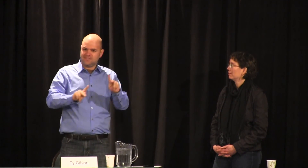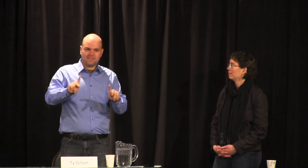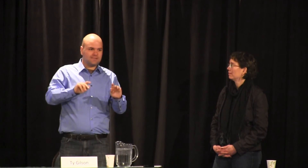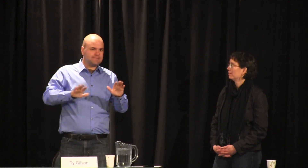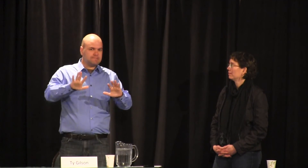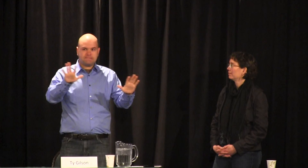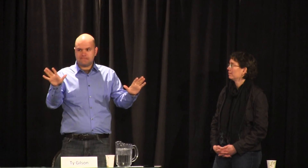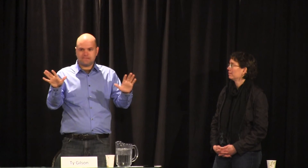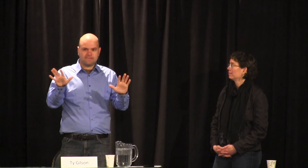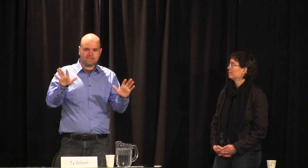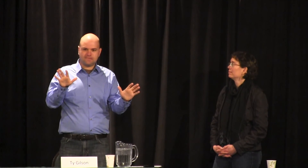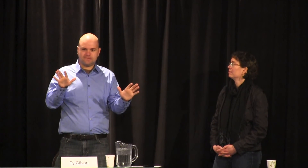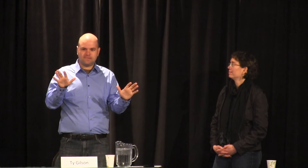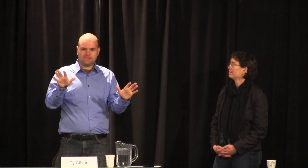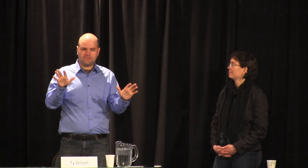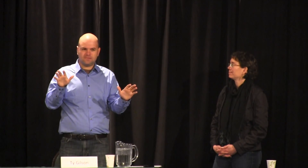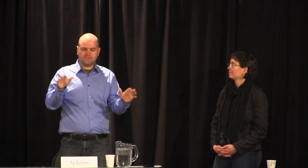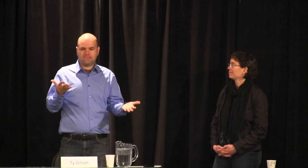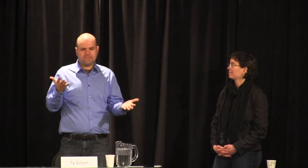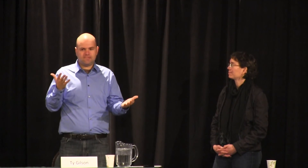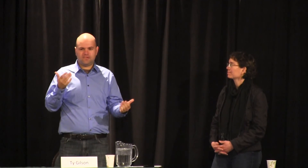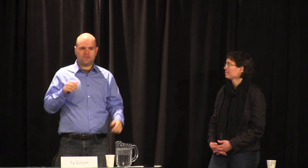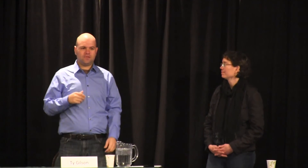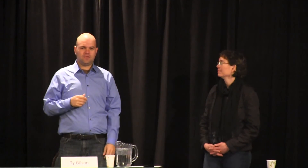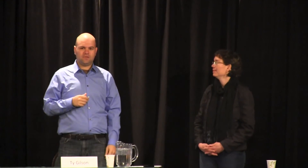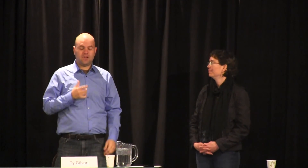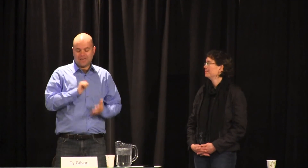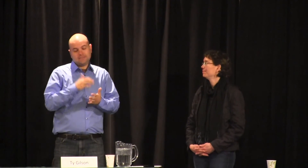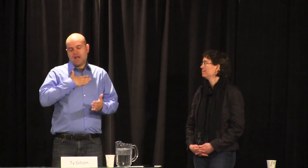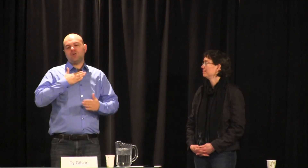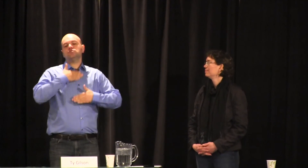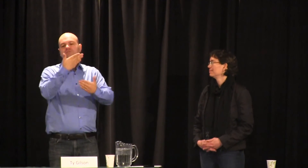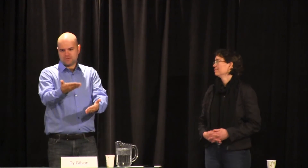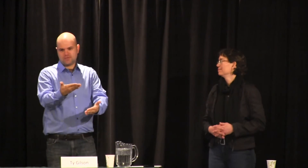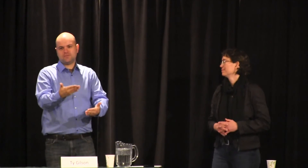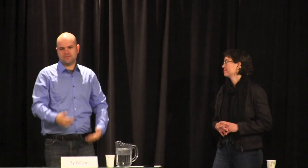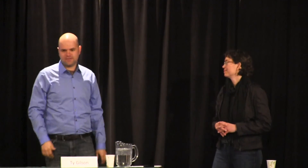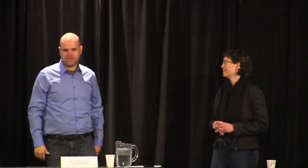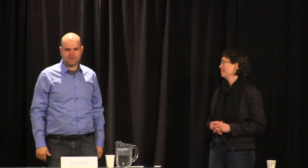and make sure they've had some experience or history, check with deaf folks to see what their experience has been at that institution.